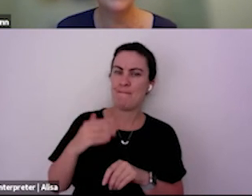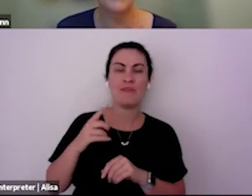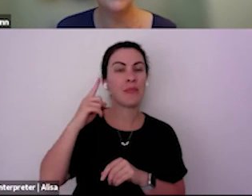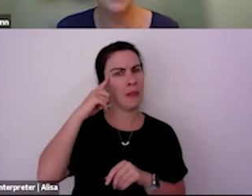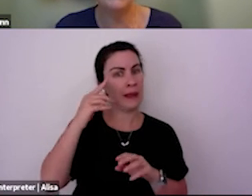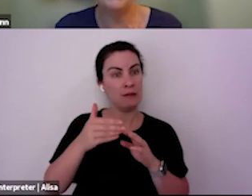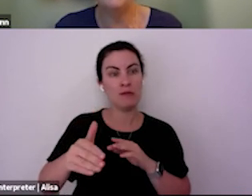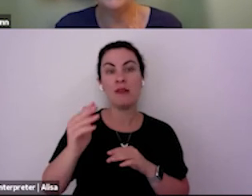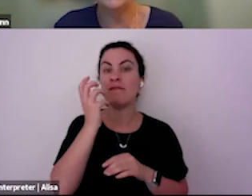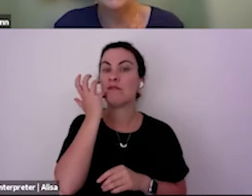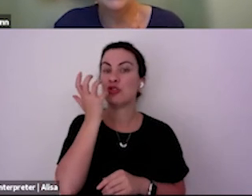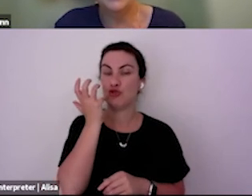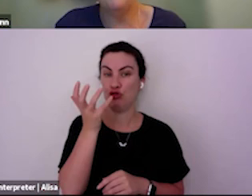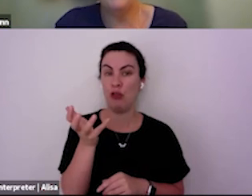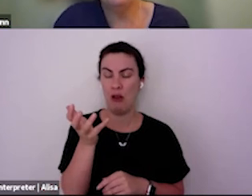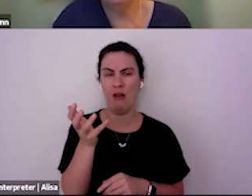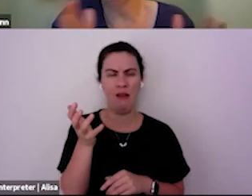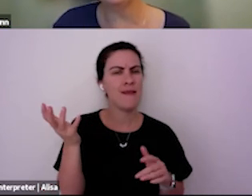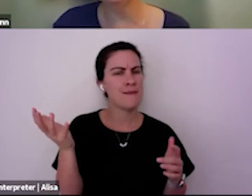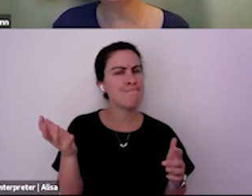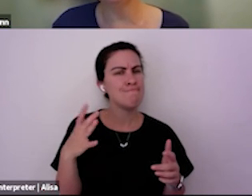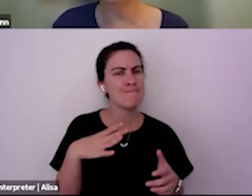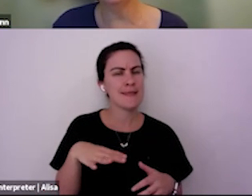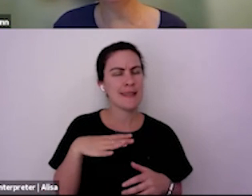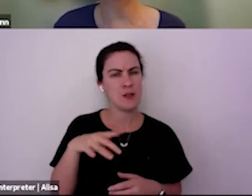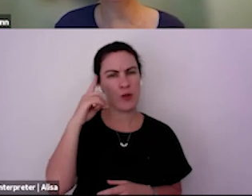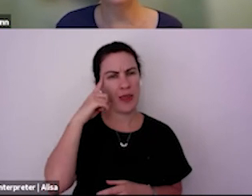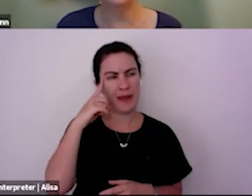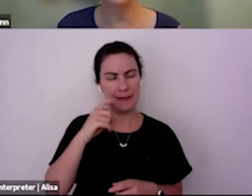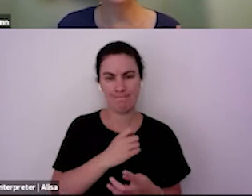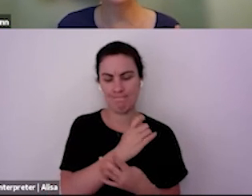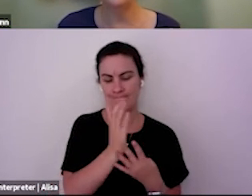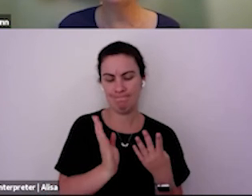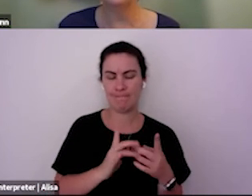it is that thing about having a range of different offerings for different audiences and knowing